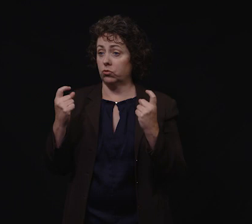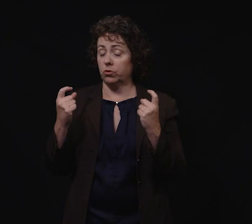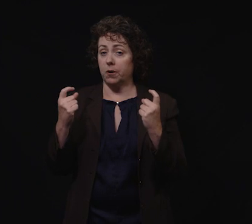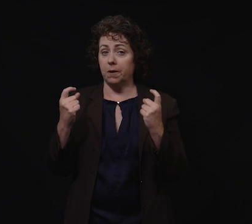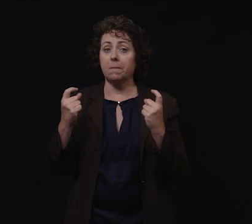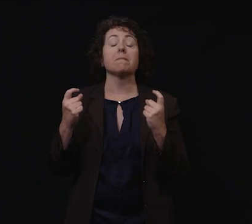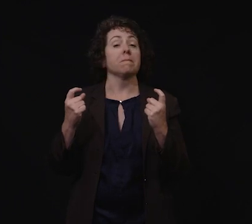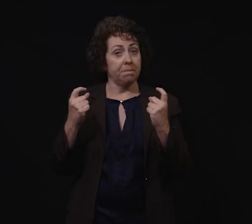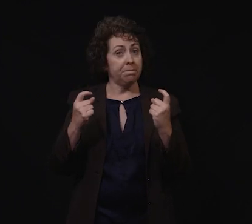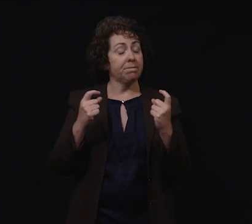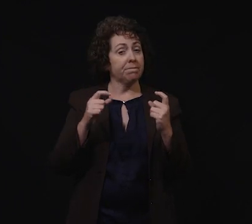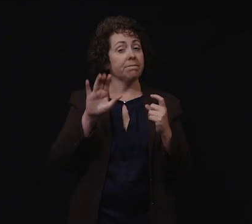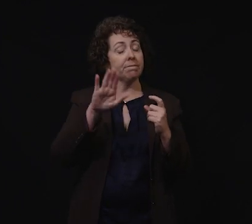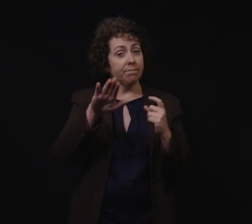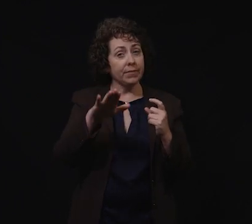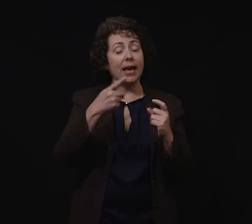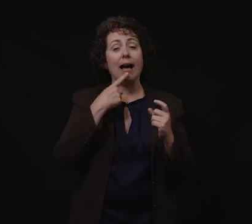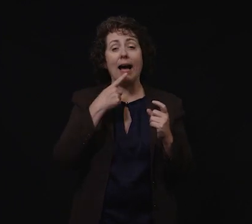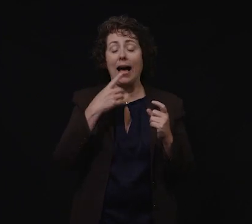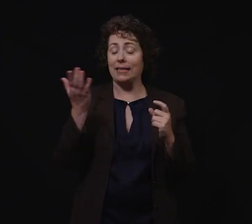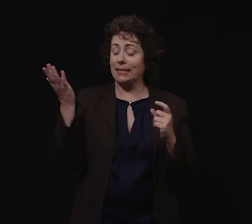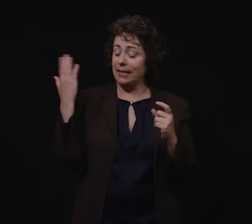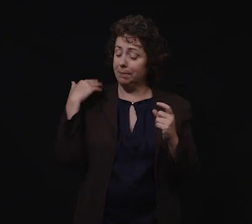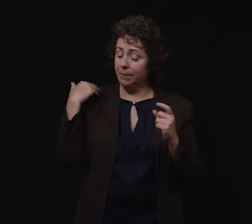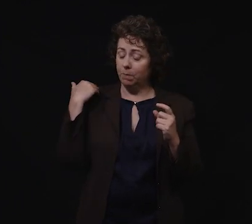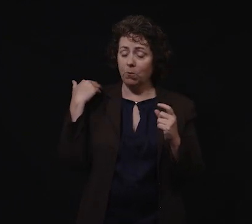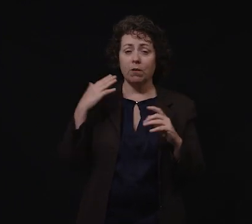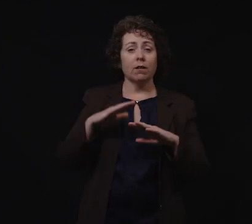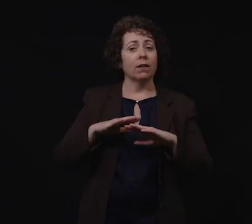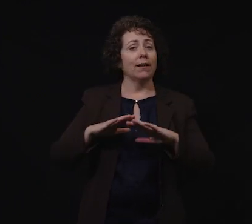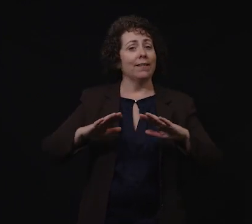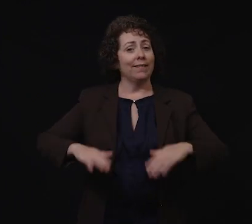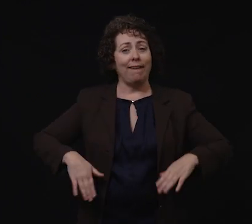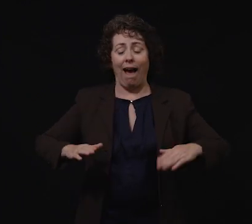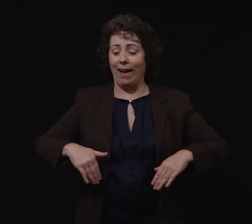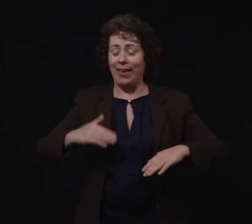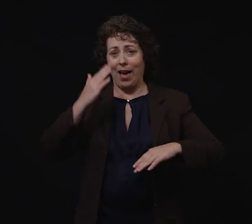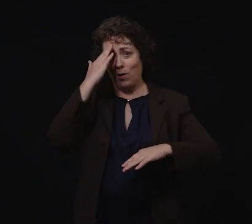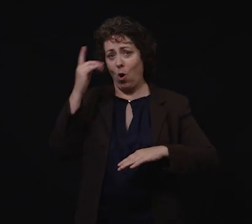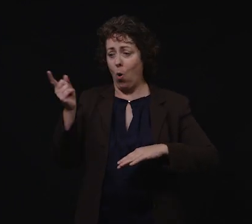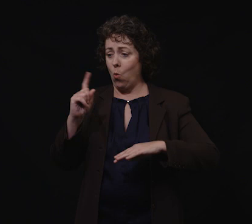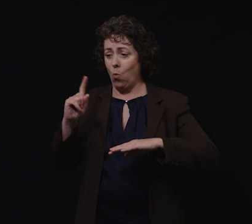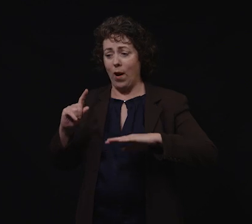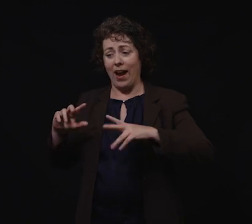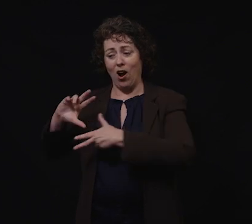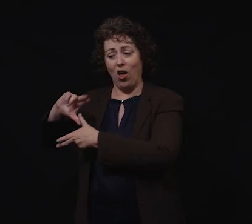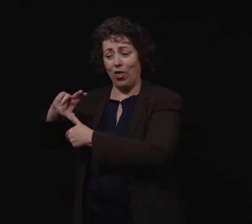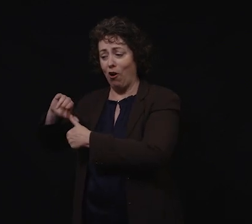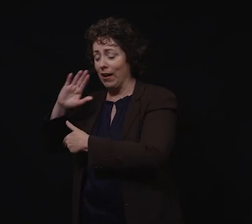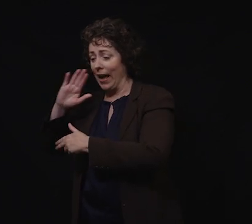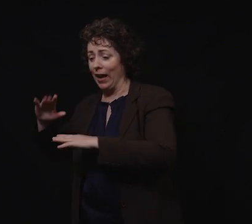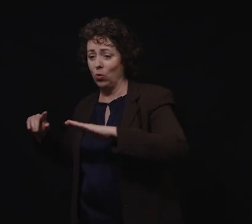They still not pinned at have not pinned down where landfall is they have not pinned down the exact